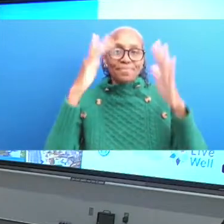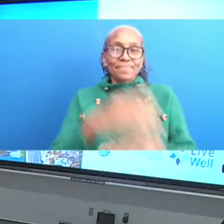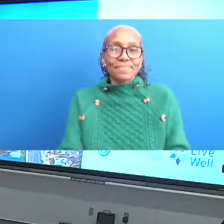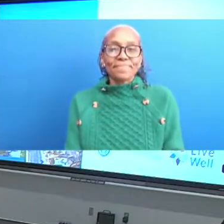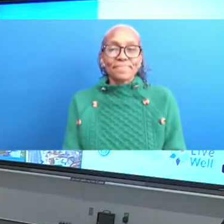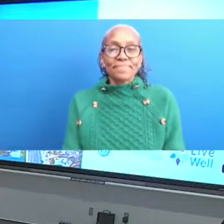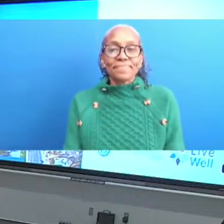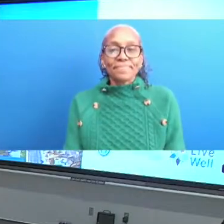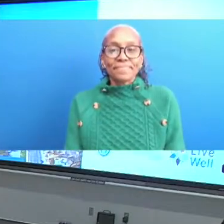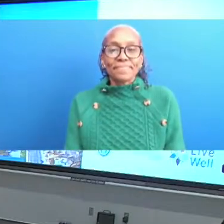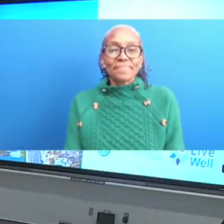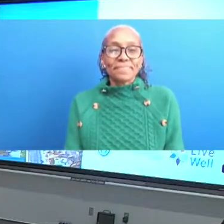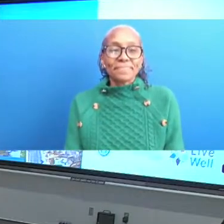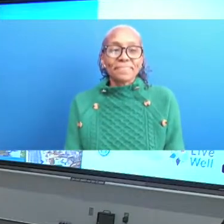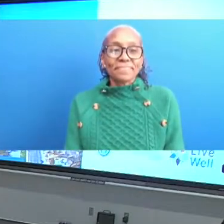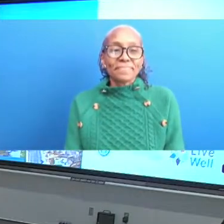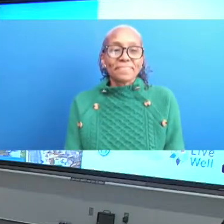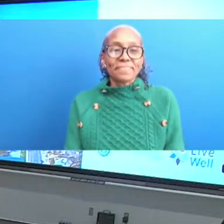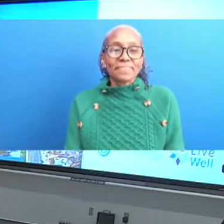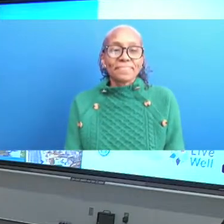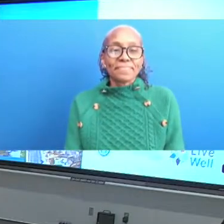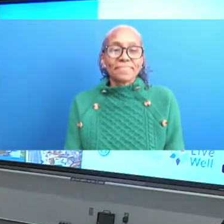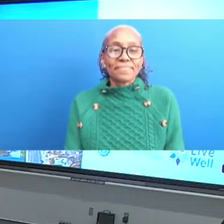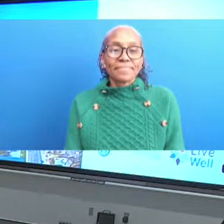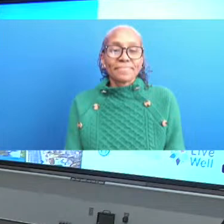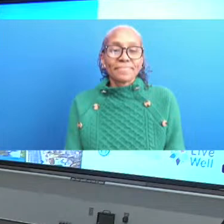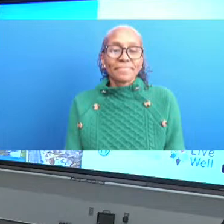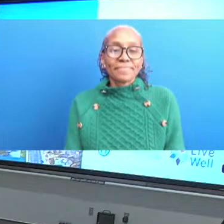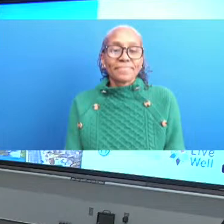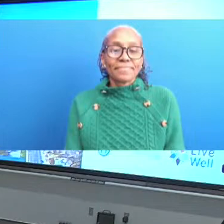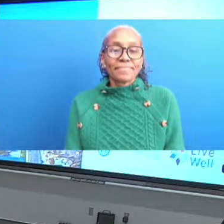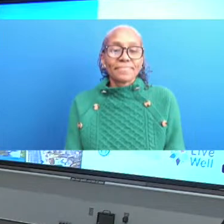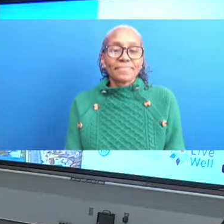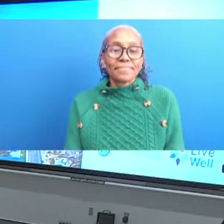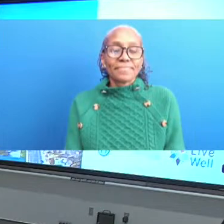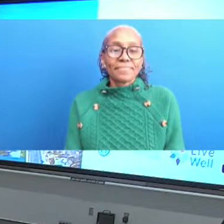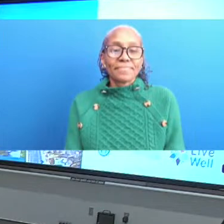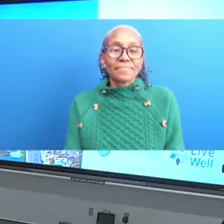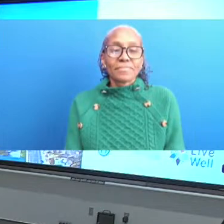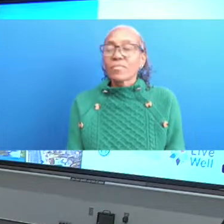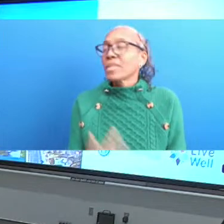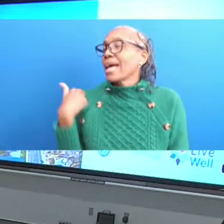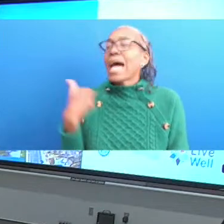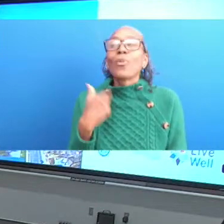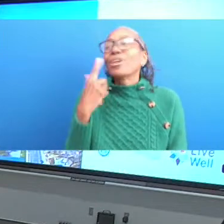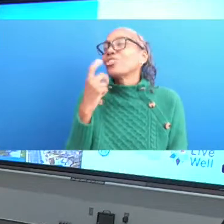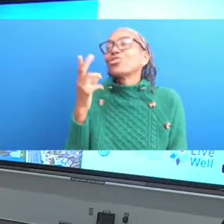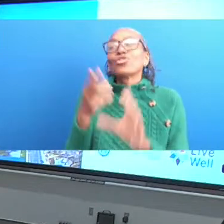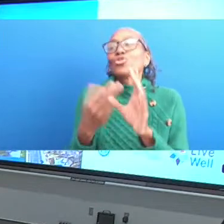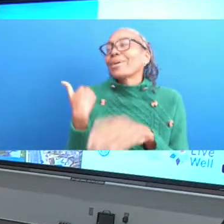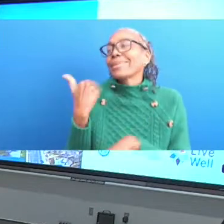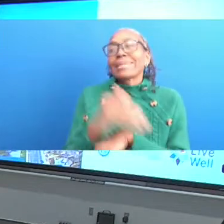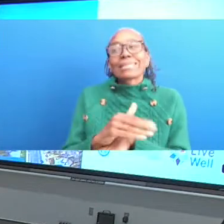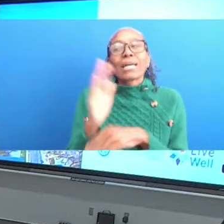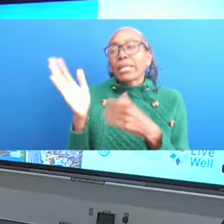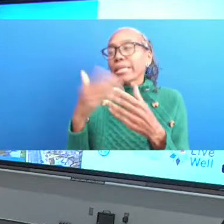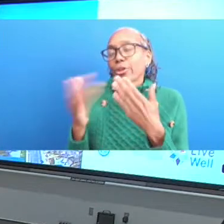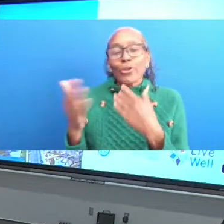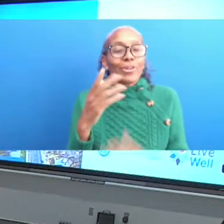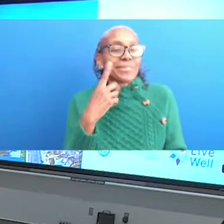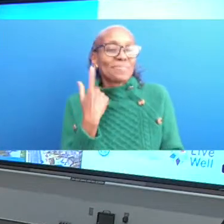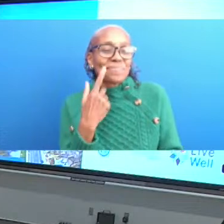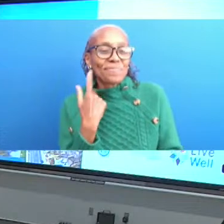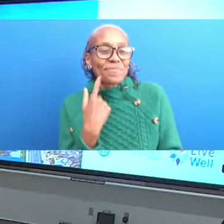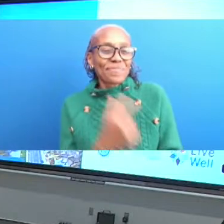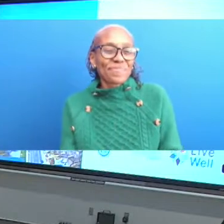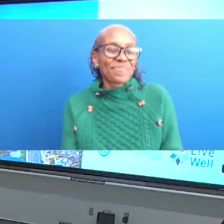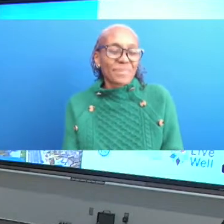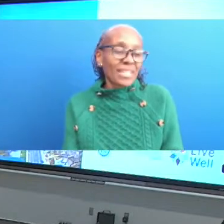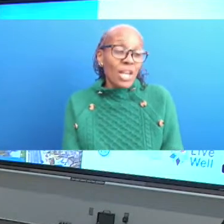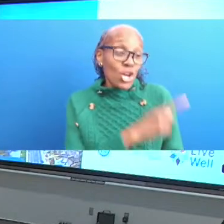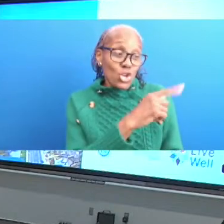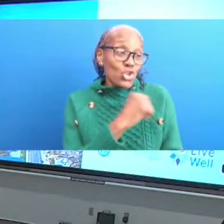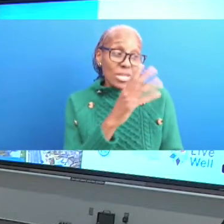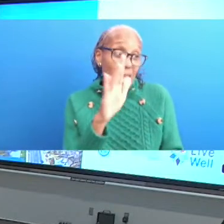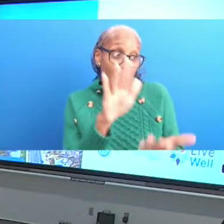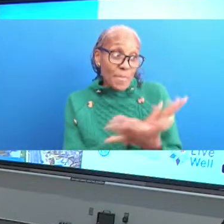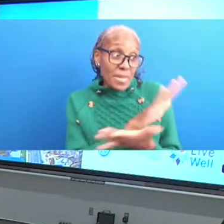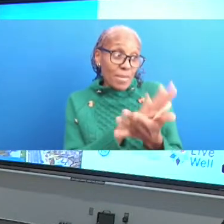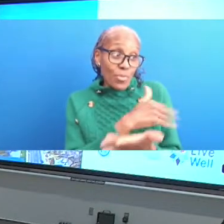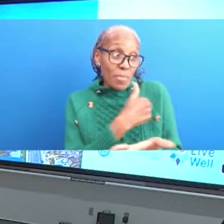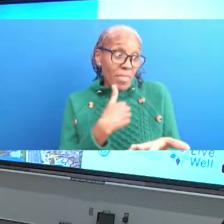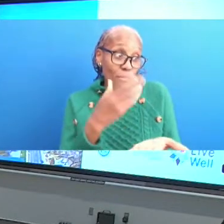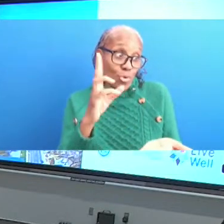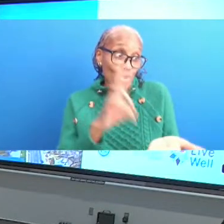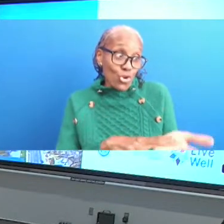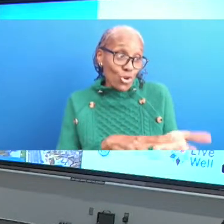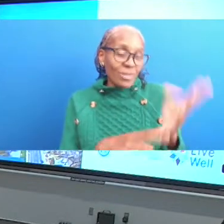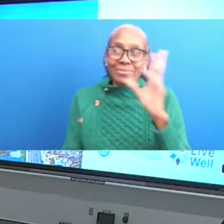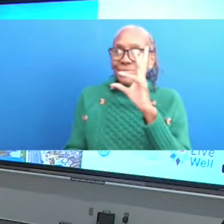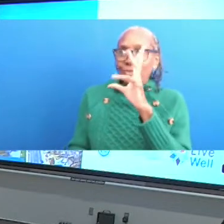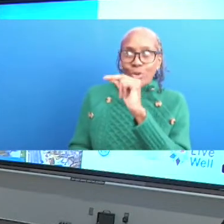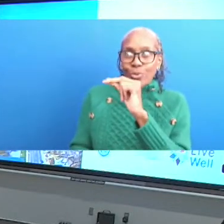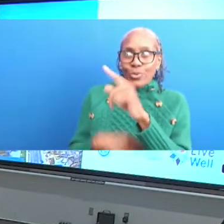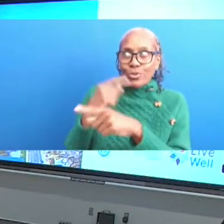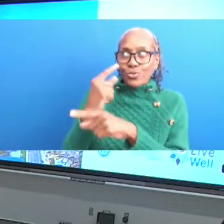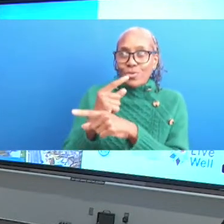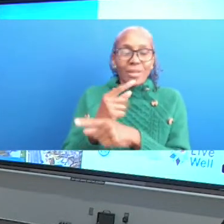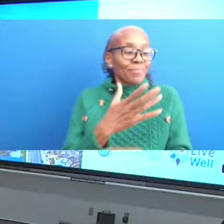ON YOUR FOUNDER'S DAY AND WE